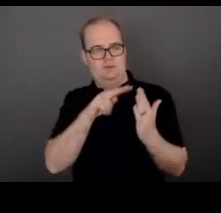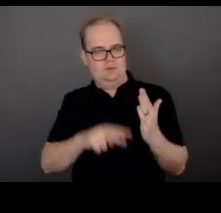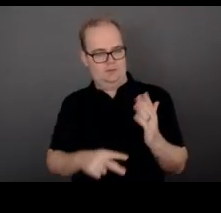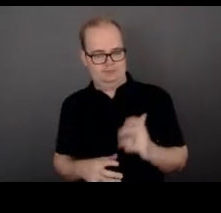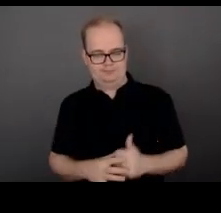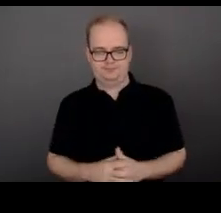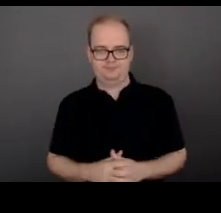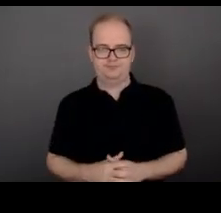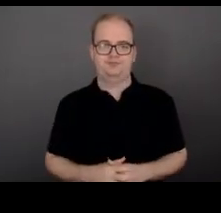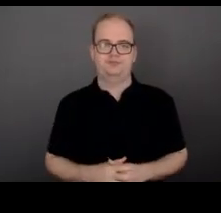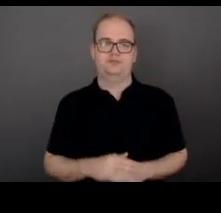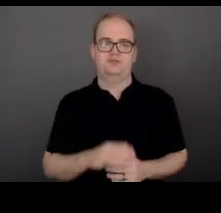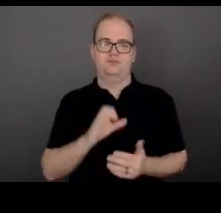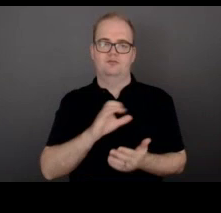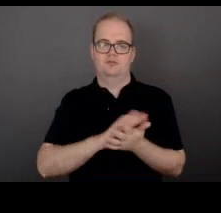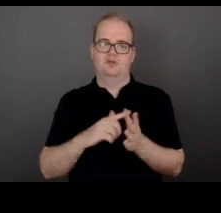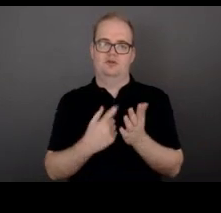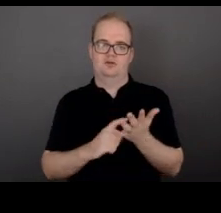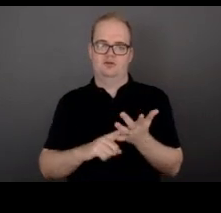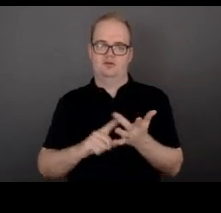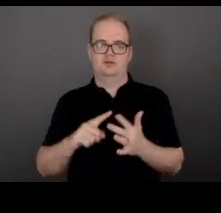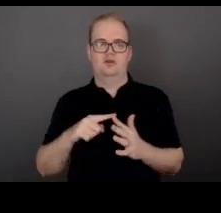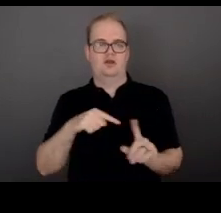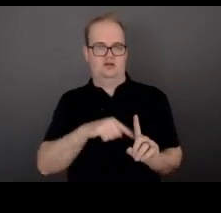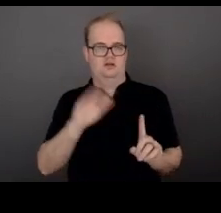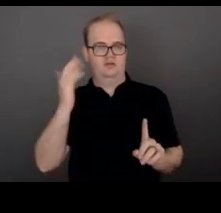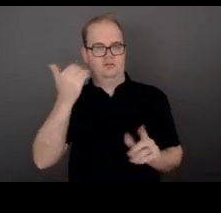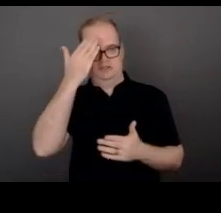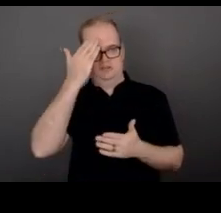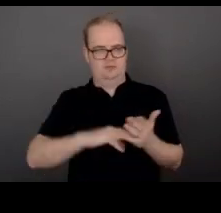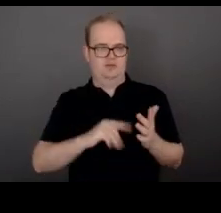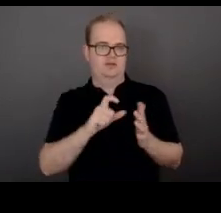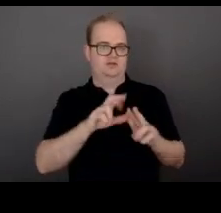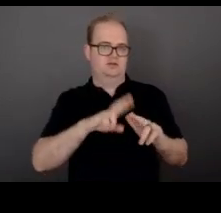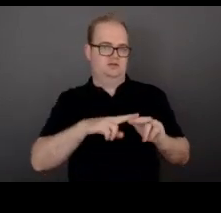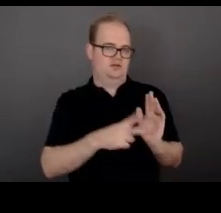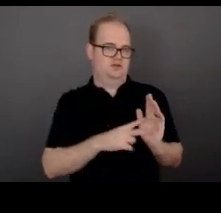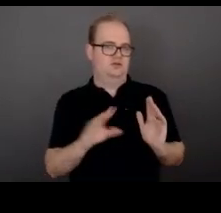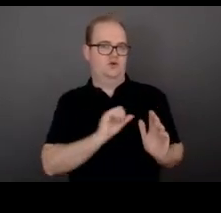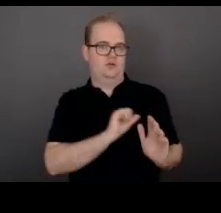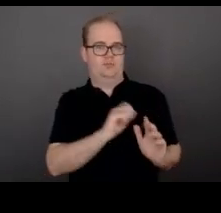Charles... served with a DVO where they are the respondent.